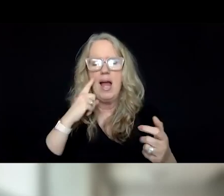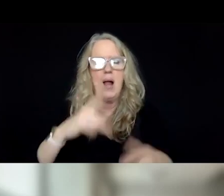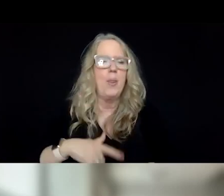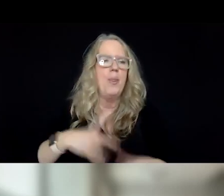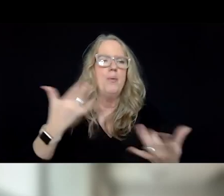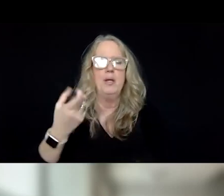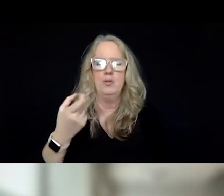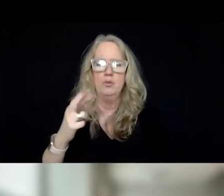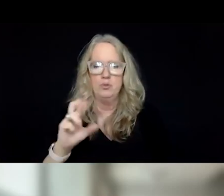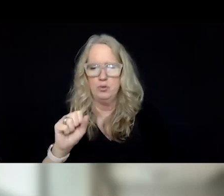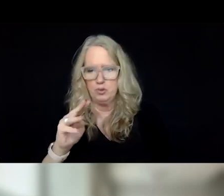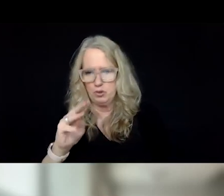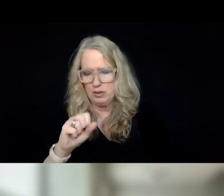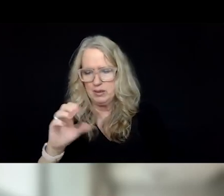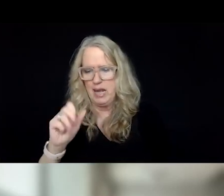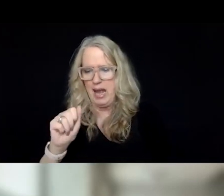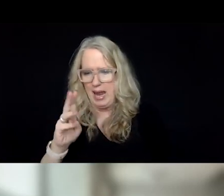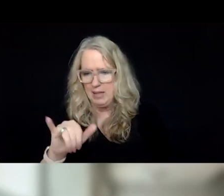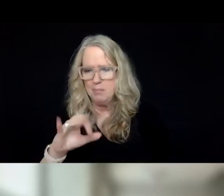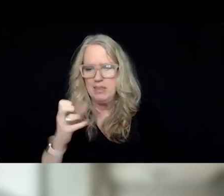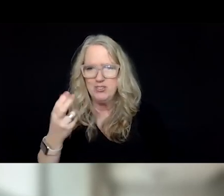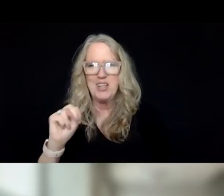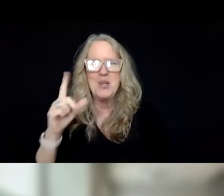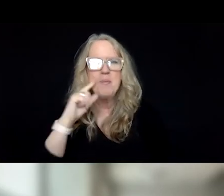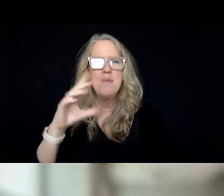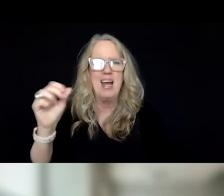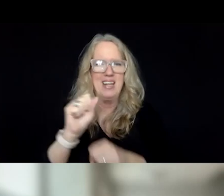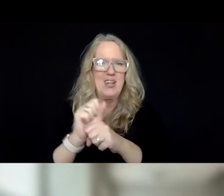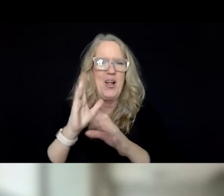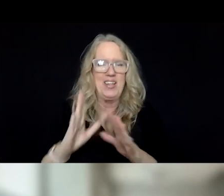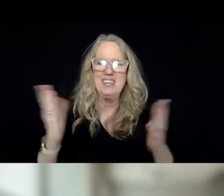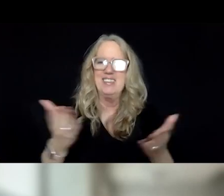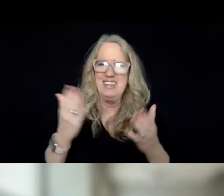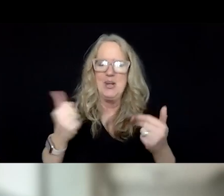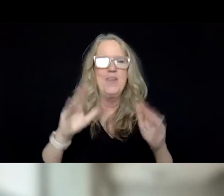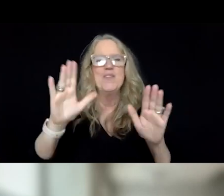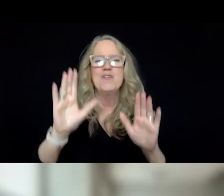SIMS AND MY COLLEAGUES HERE AT NASMHPD FOR THE PRESENTATION AND